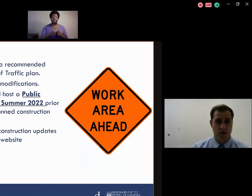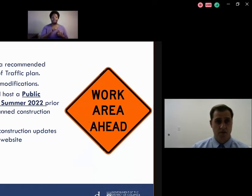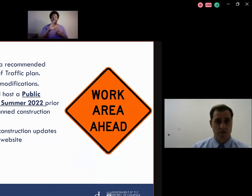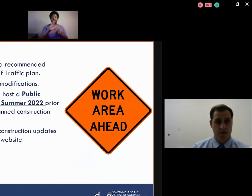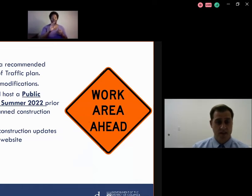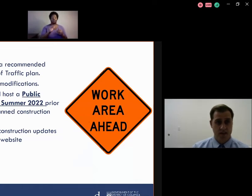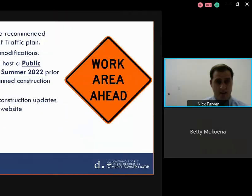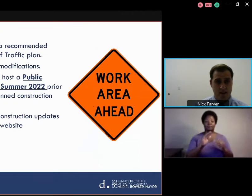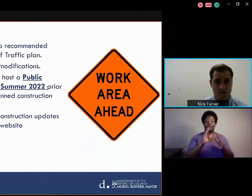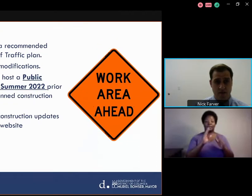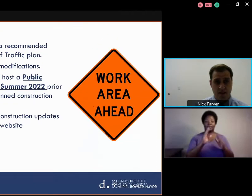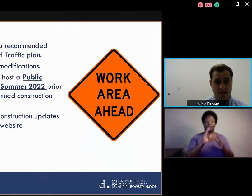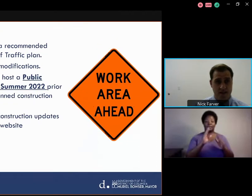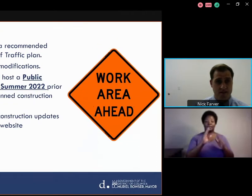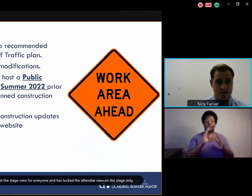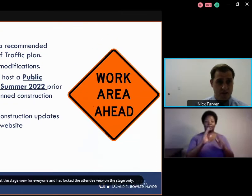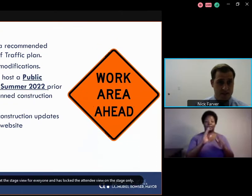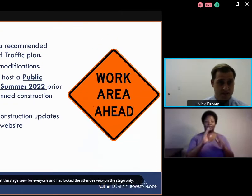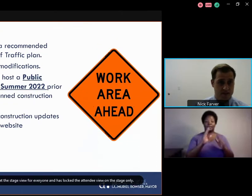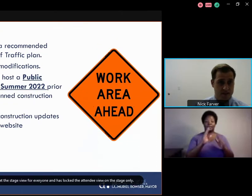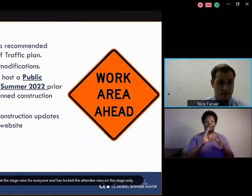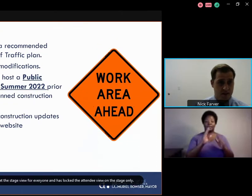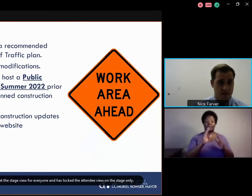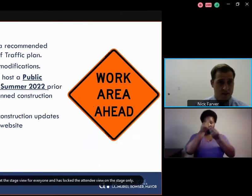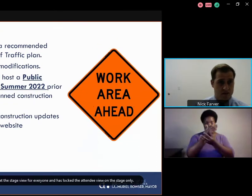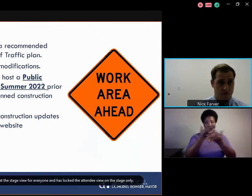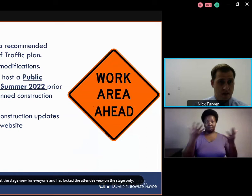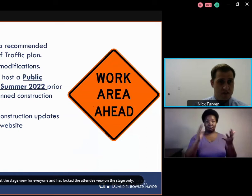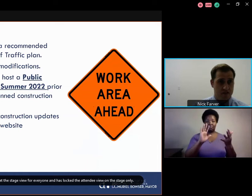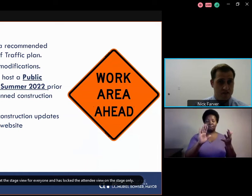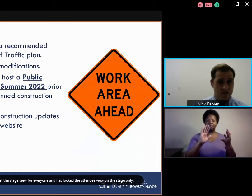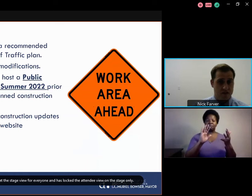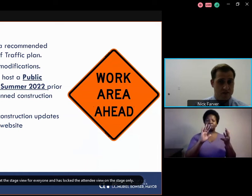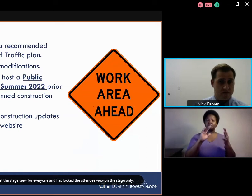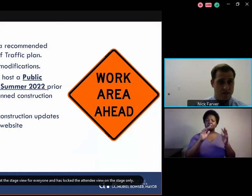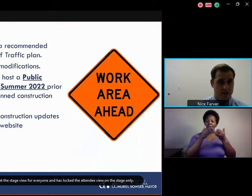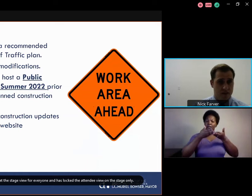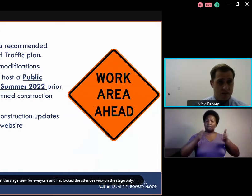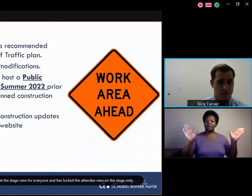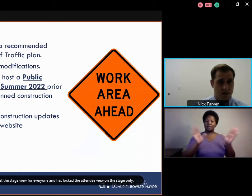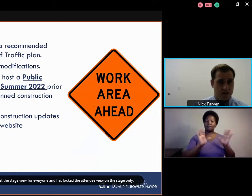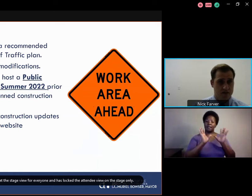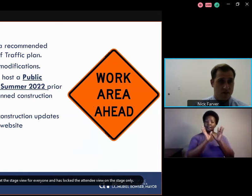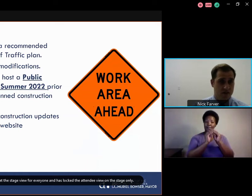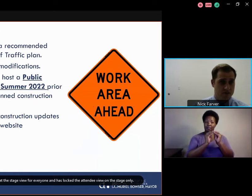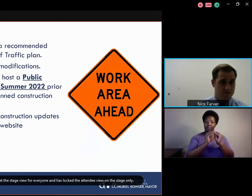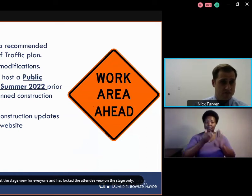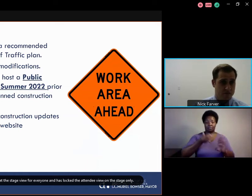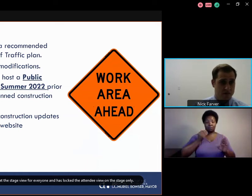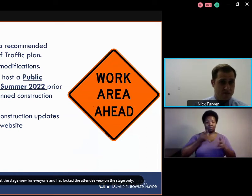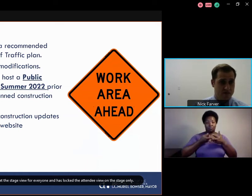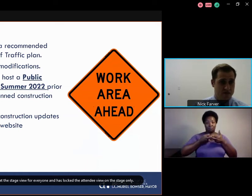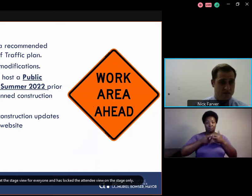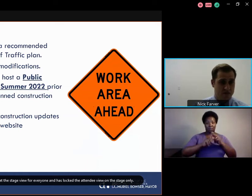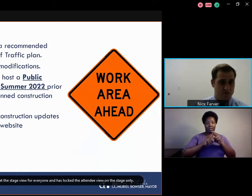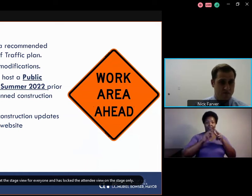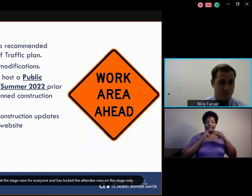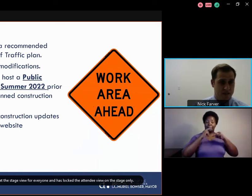a public meeting and or attend amc meetings prior to the start of uh construction to uh to share the